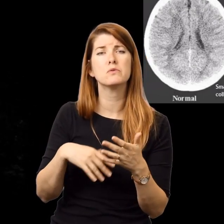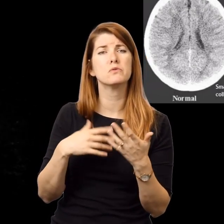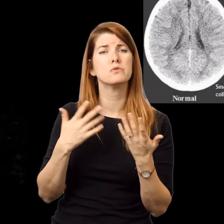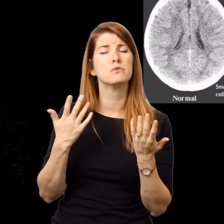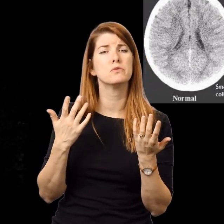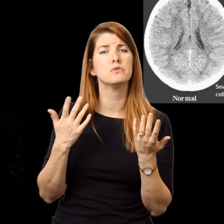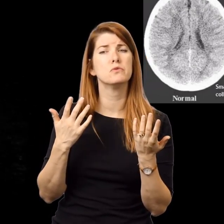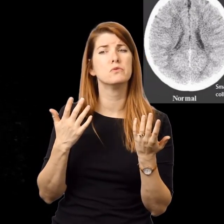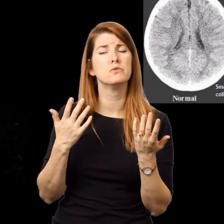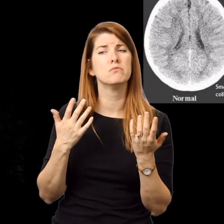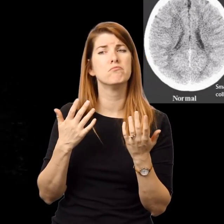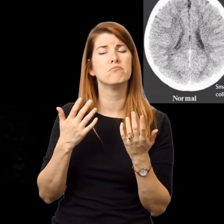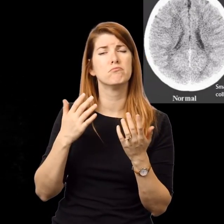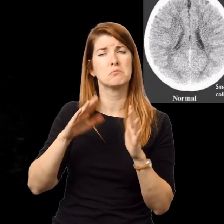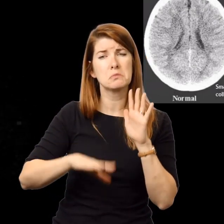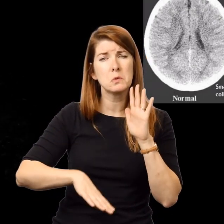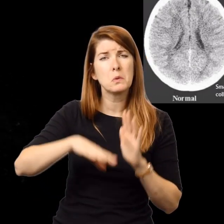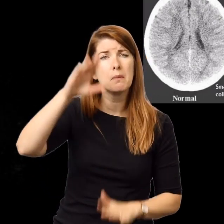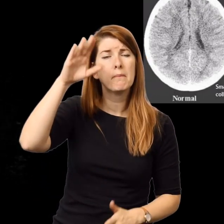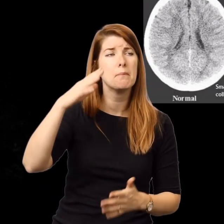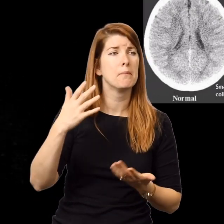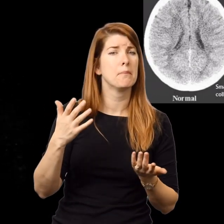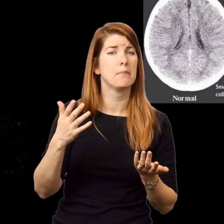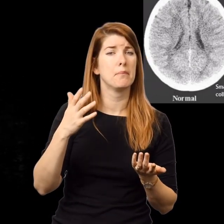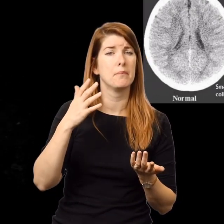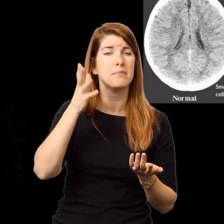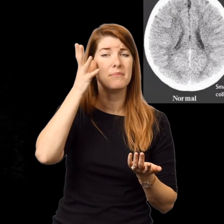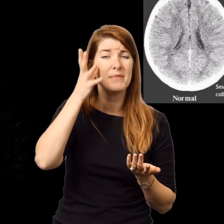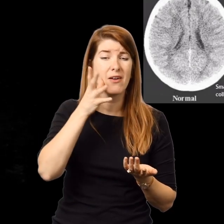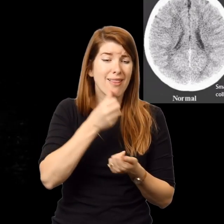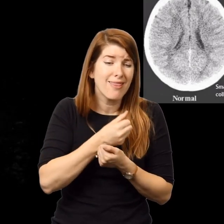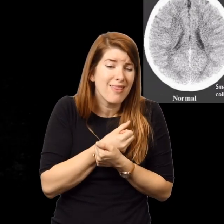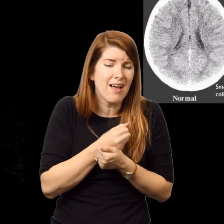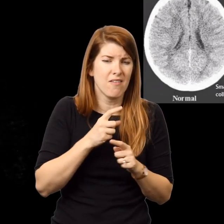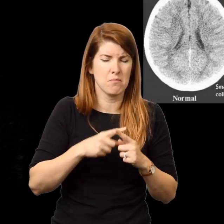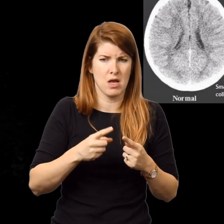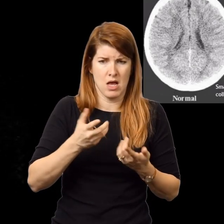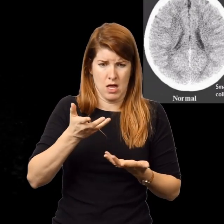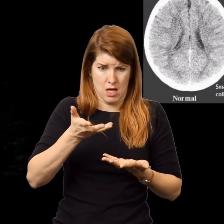who grow up with folks that love them but don't know how to serve them,